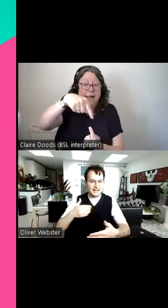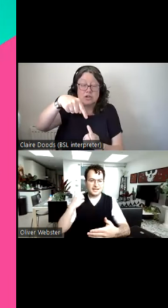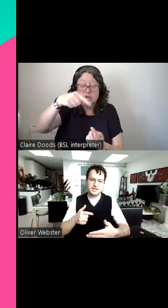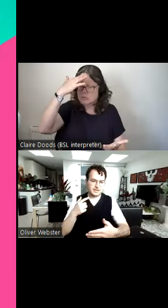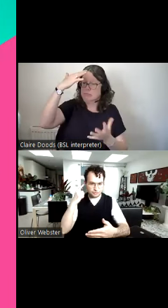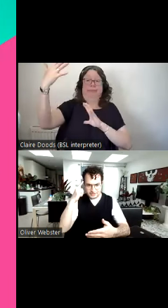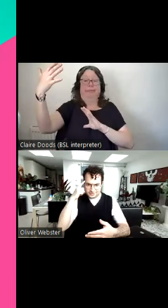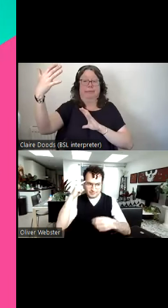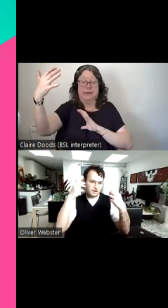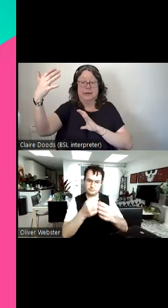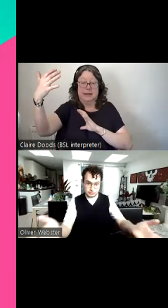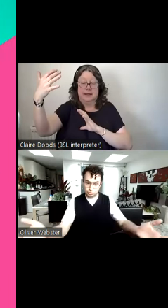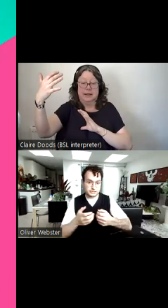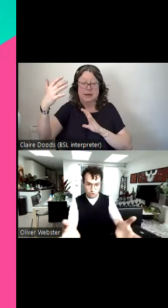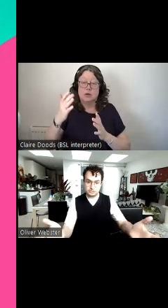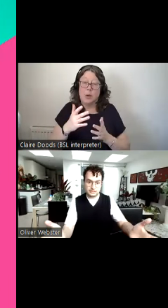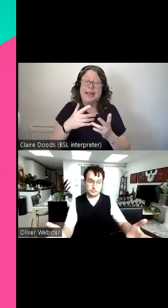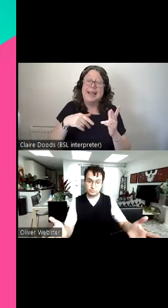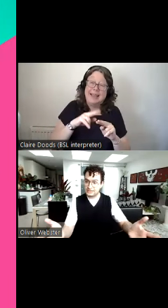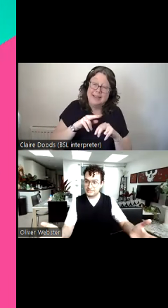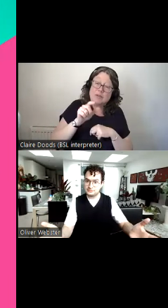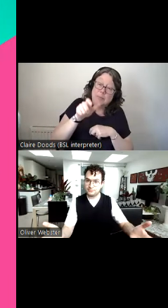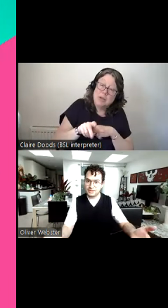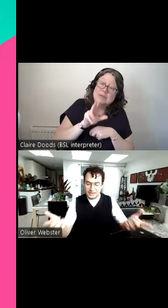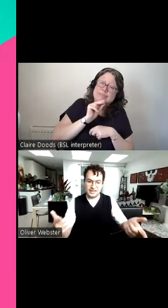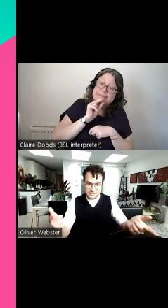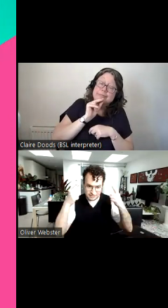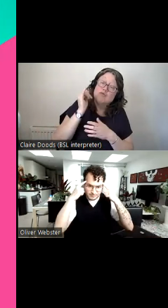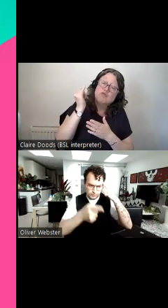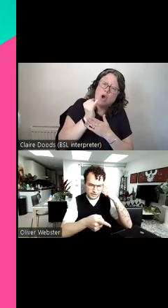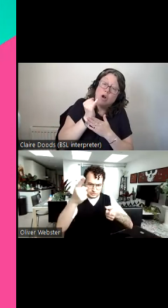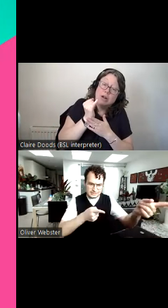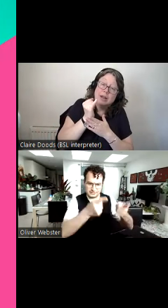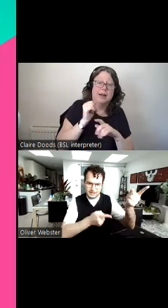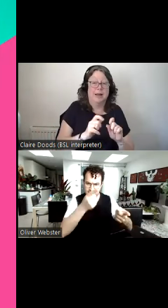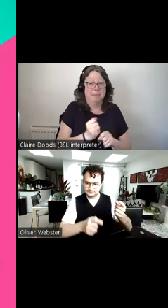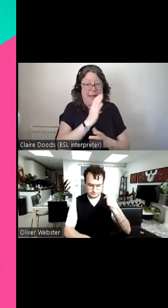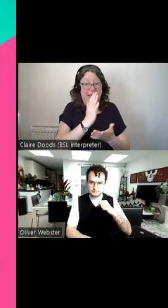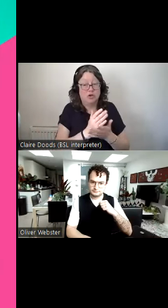Then they're not thinking about the story, the content that you're presenting to them. They're thinking about, "Wait, what did that say?"